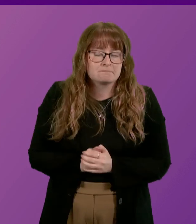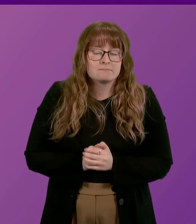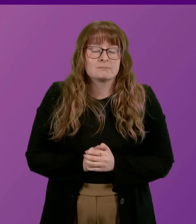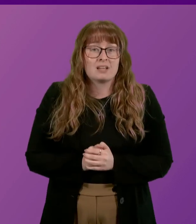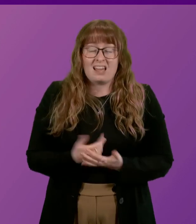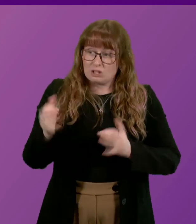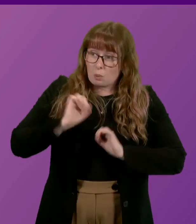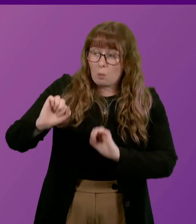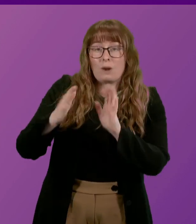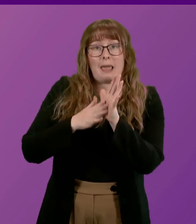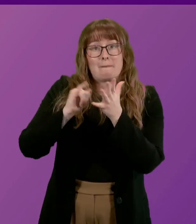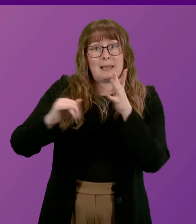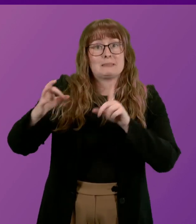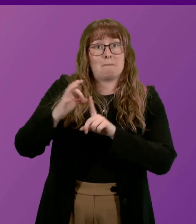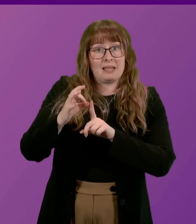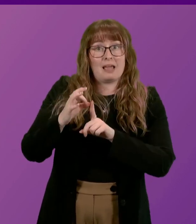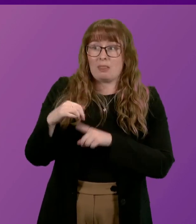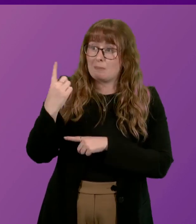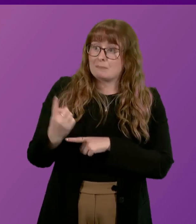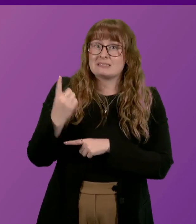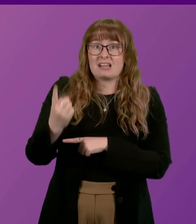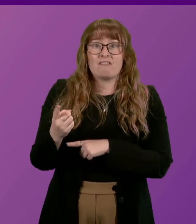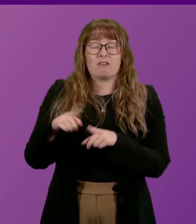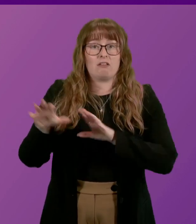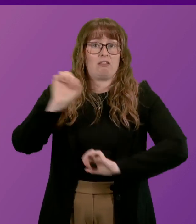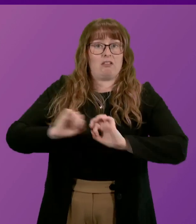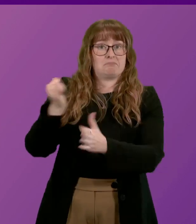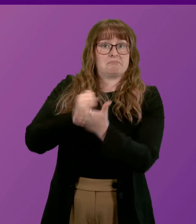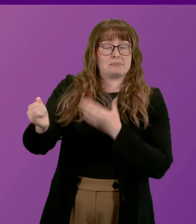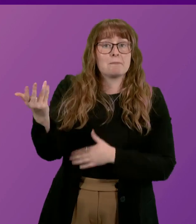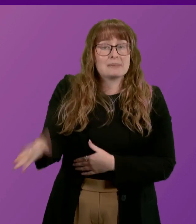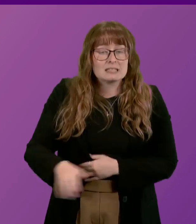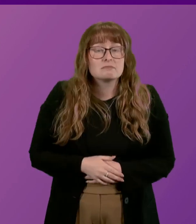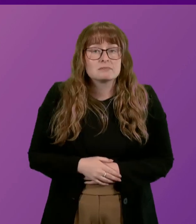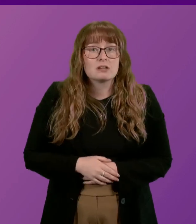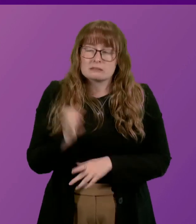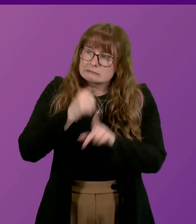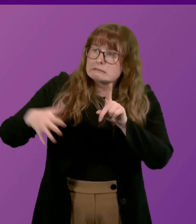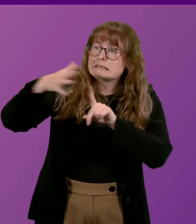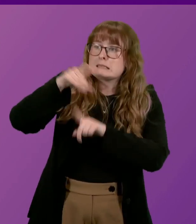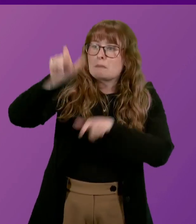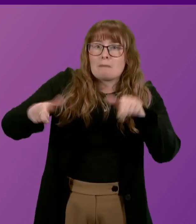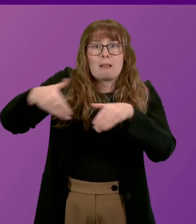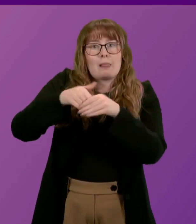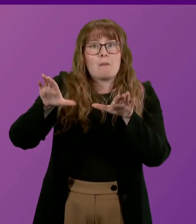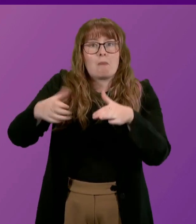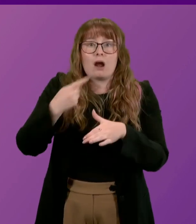own MSPs are now openly rebelling against him, with senior figures saying that he has two weeks—